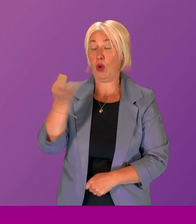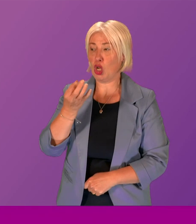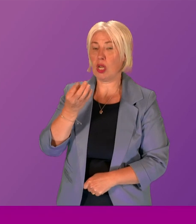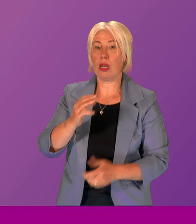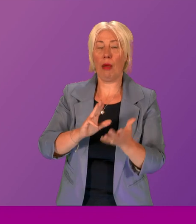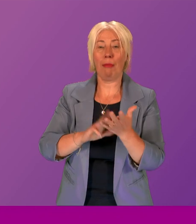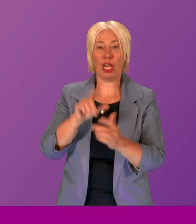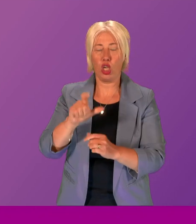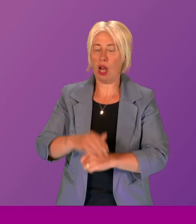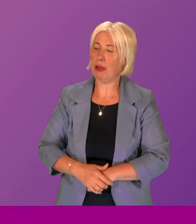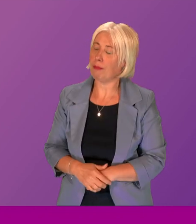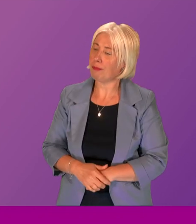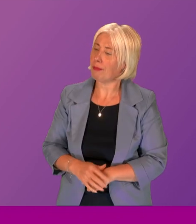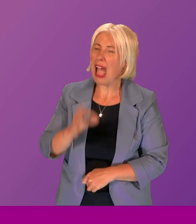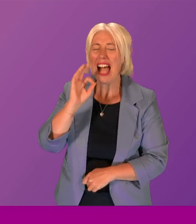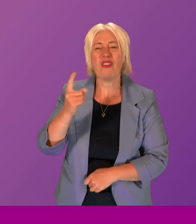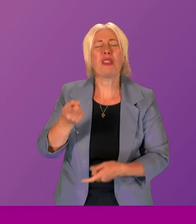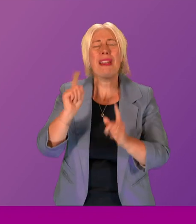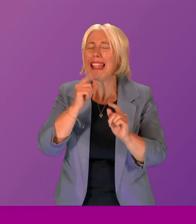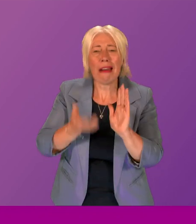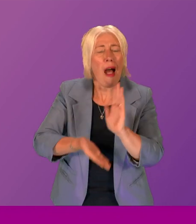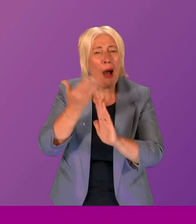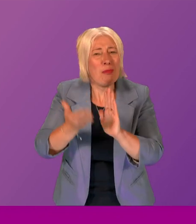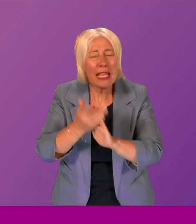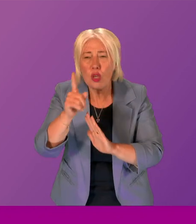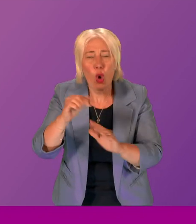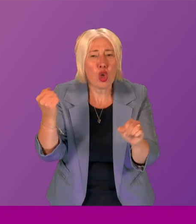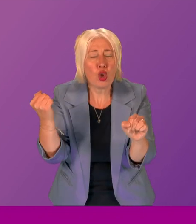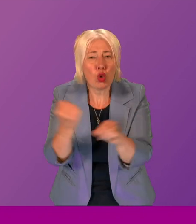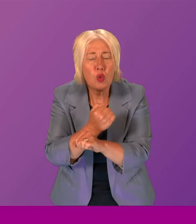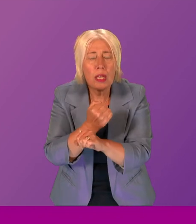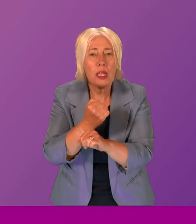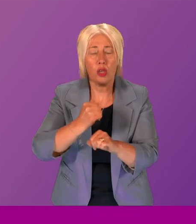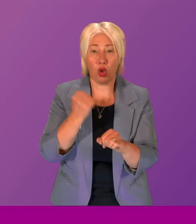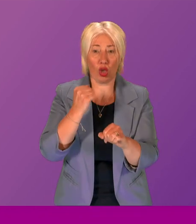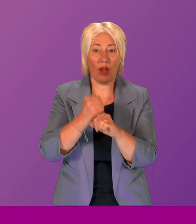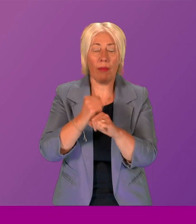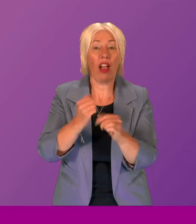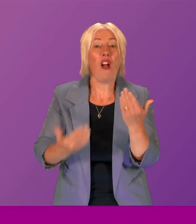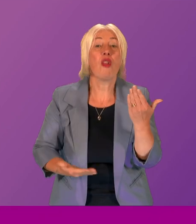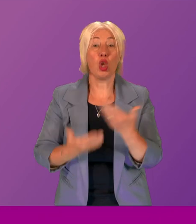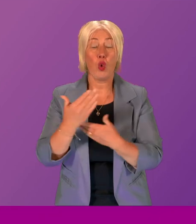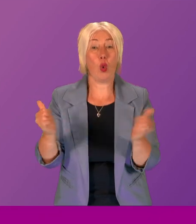To ask the First Minister whether he will provide an update on what action the Scottish Government is taking to deliver the new deal for tenants.